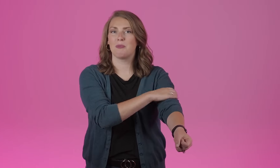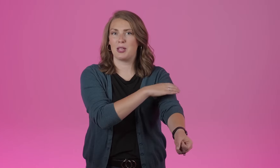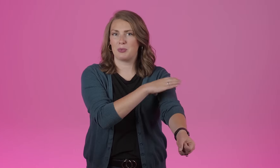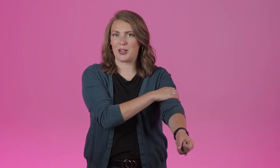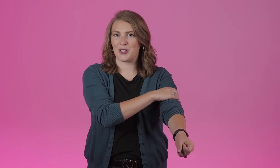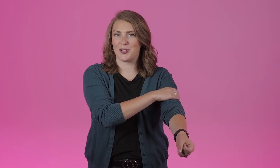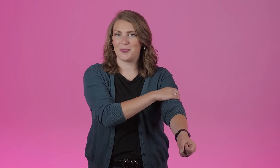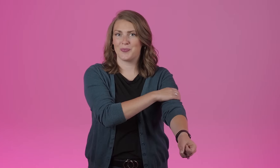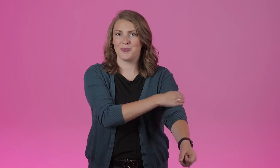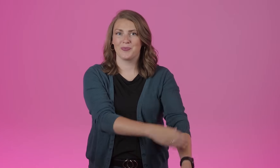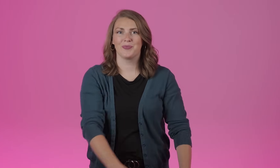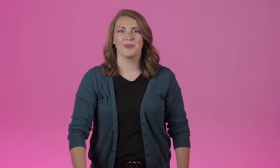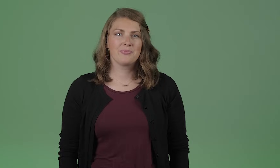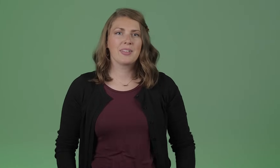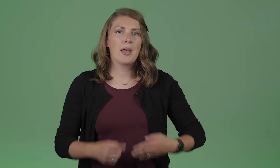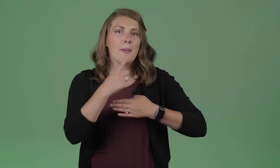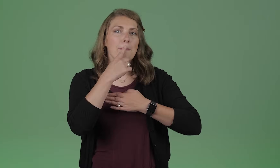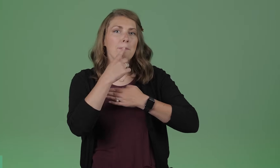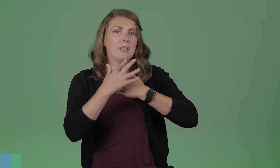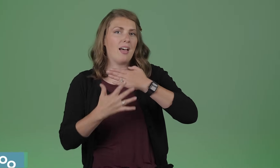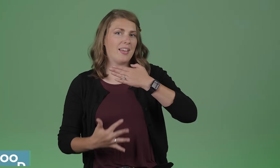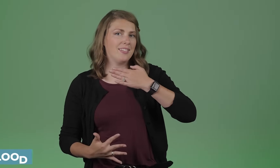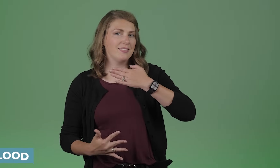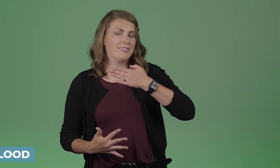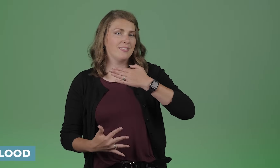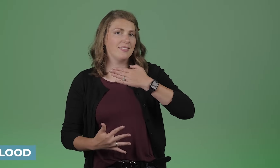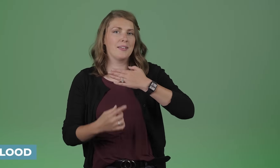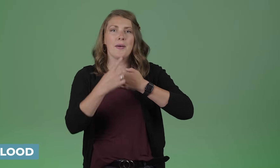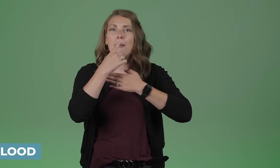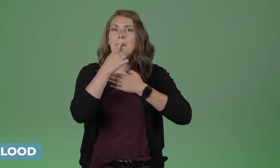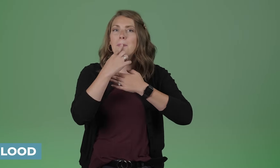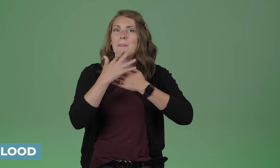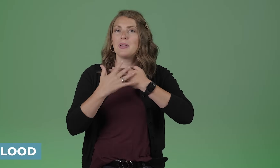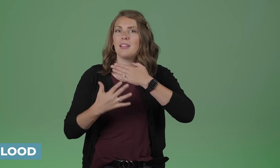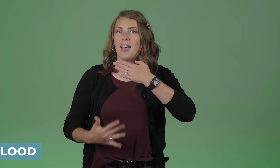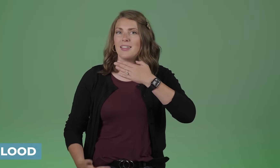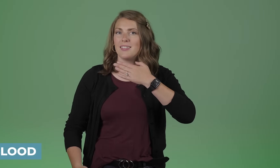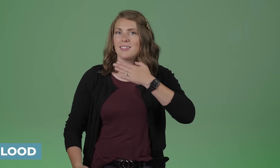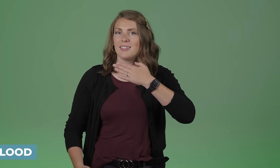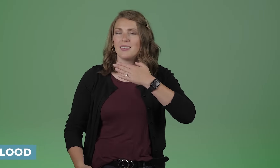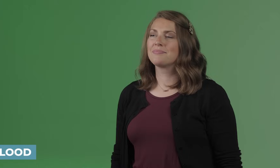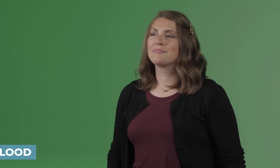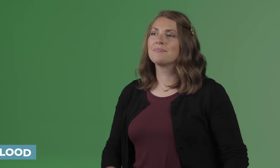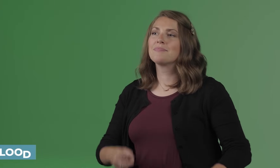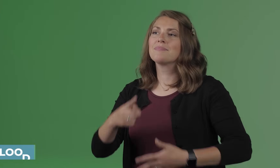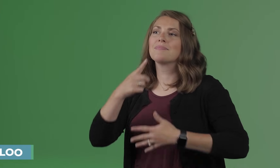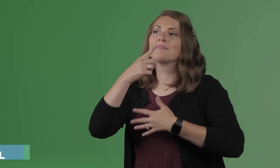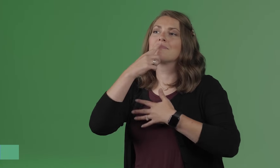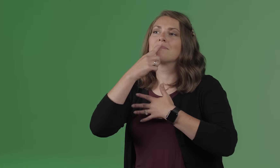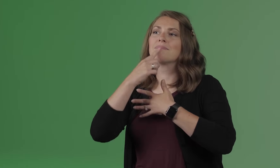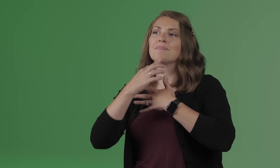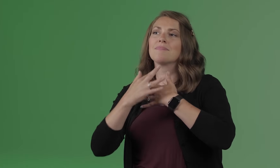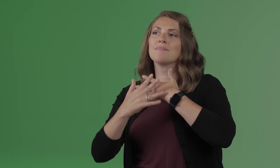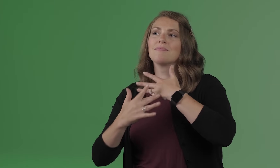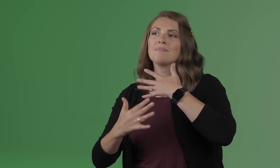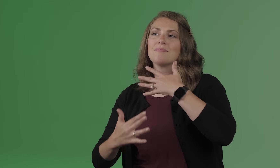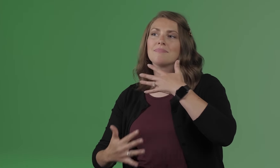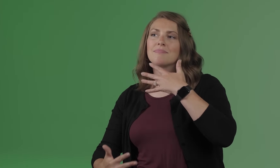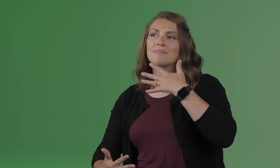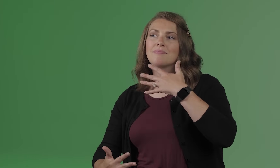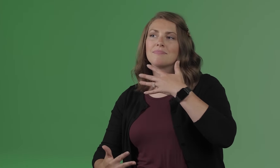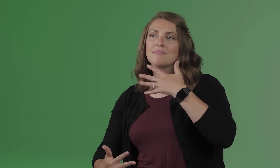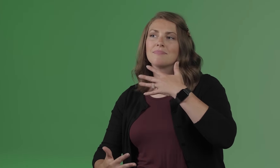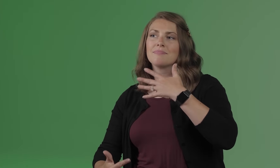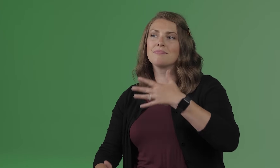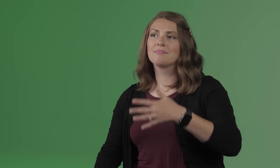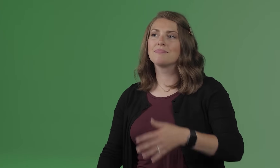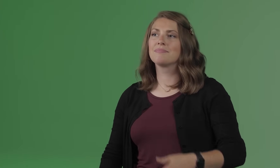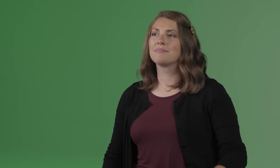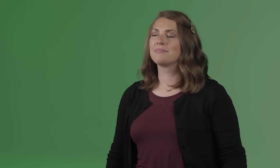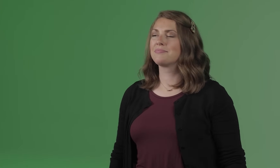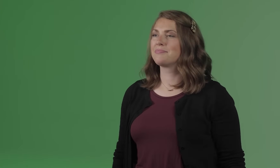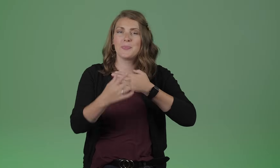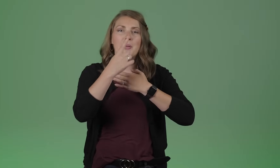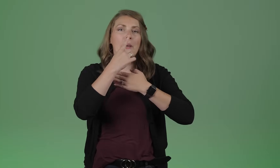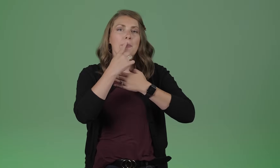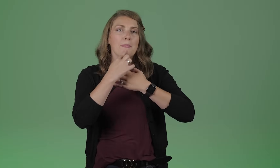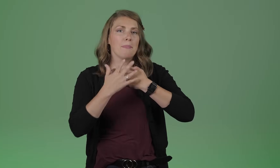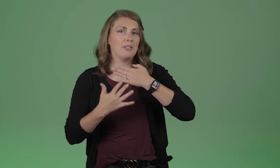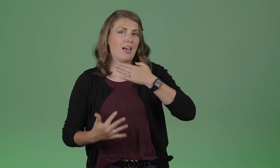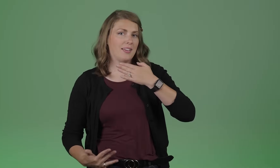'blood pressure.' 'Blood, blood,' it's the sign red and blood is dripping down 'blood.'